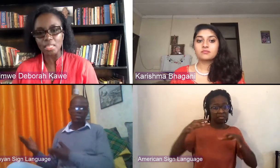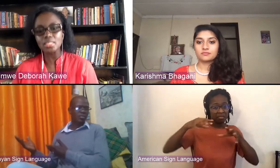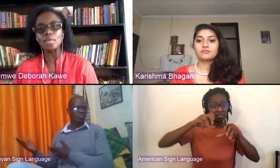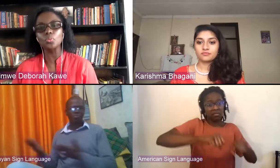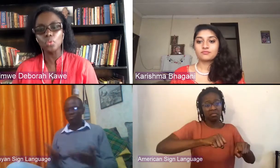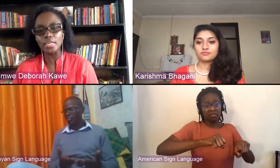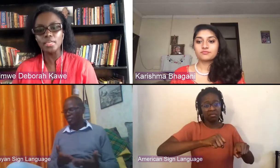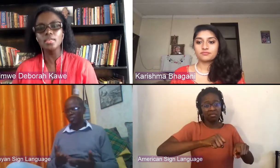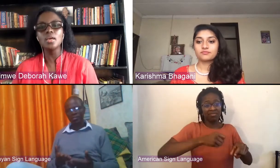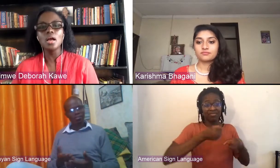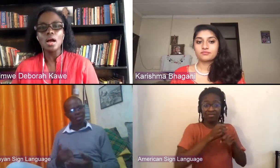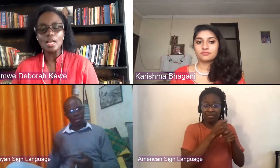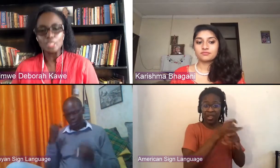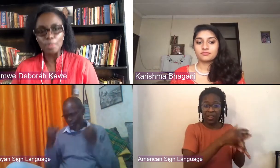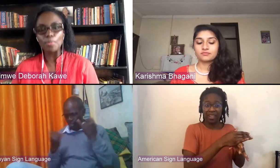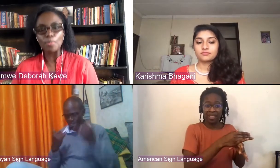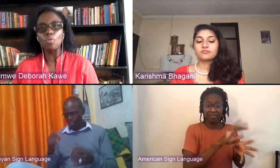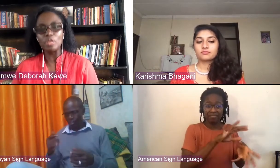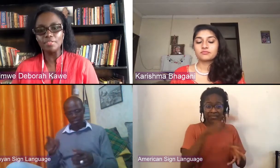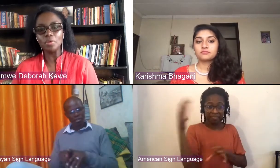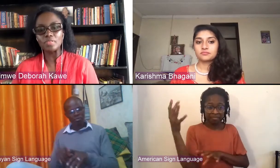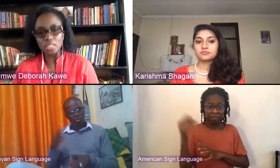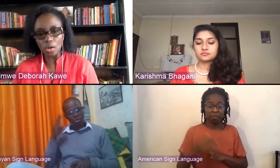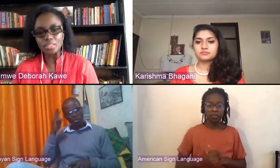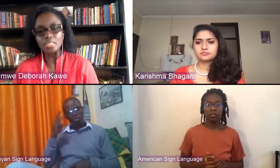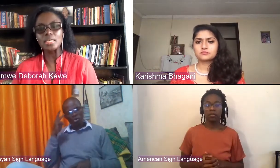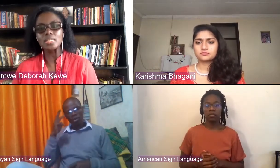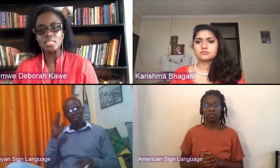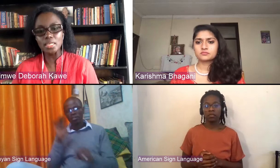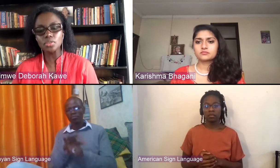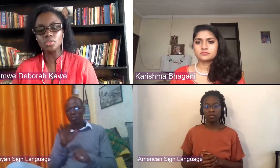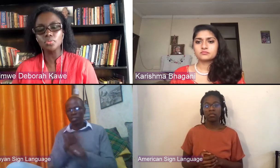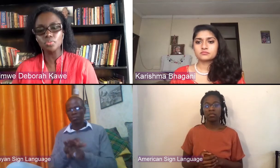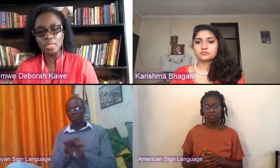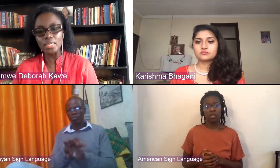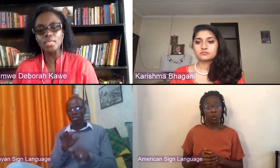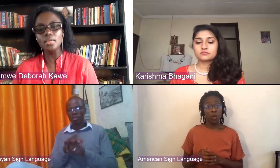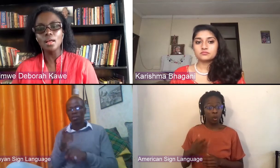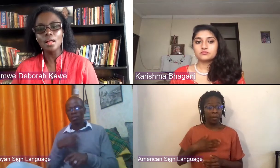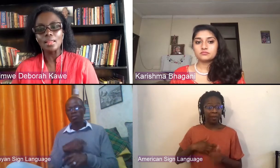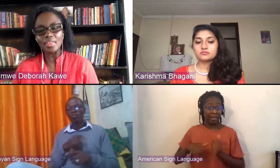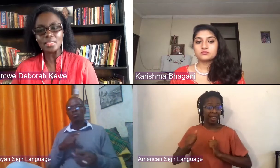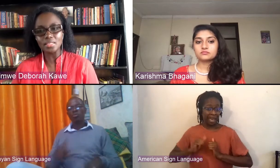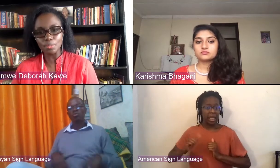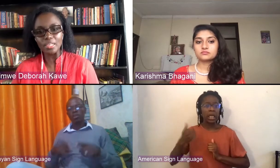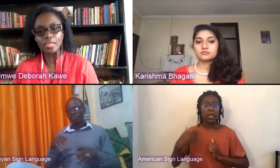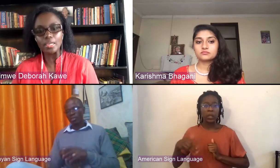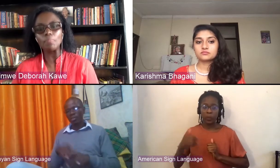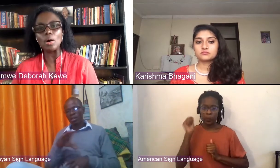that we, as people who live on this continent need to really think deeply about